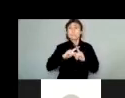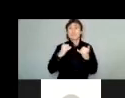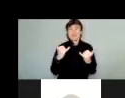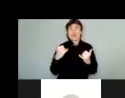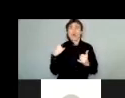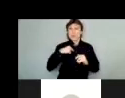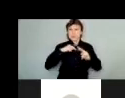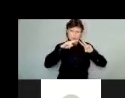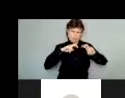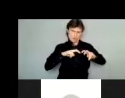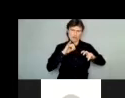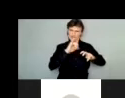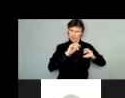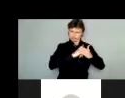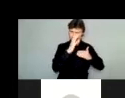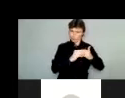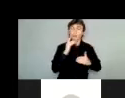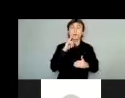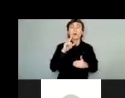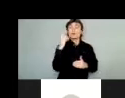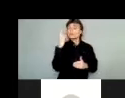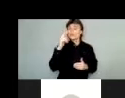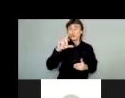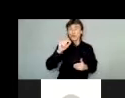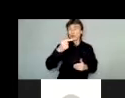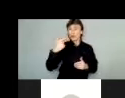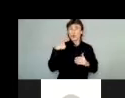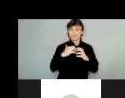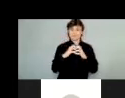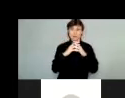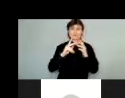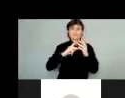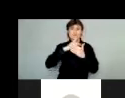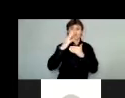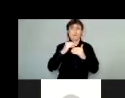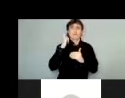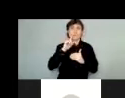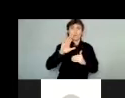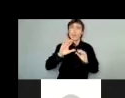In 2021 the purpose of that program was to provide support for activities related to